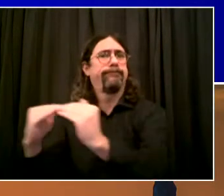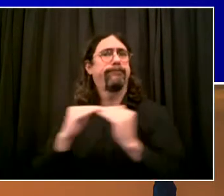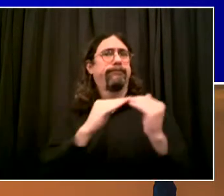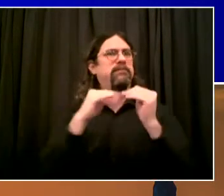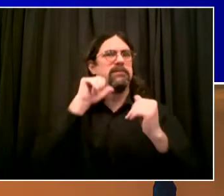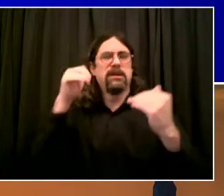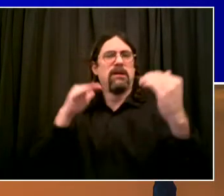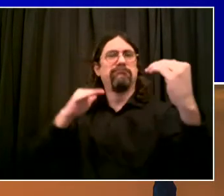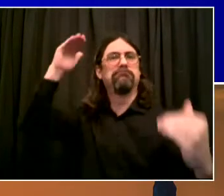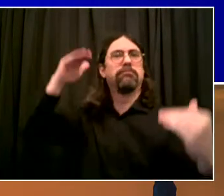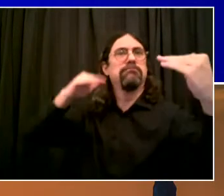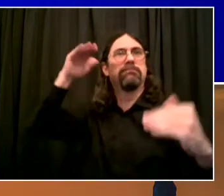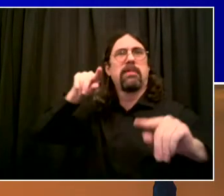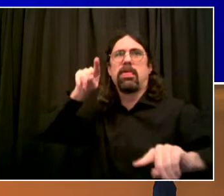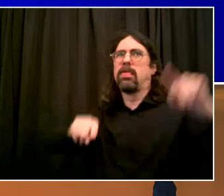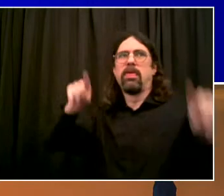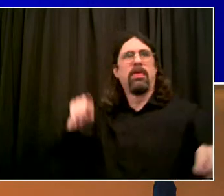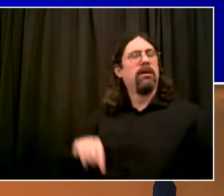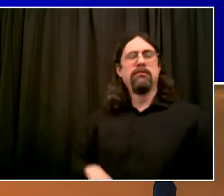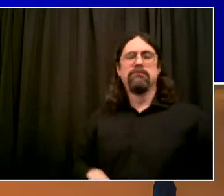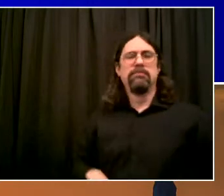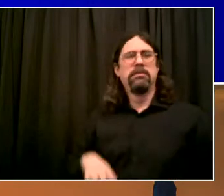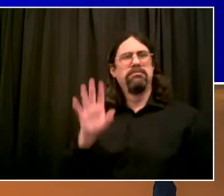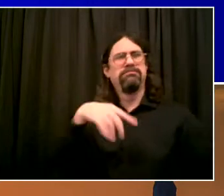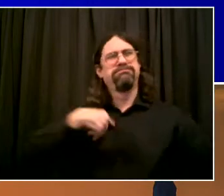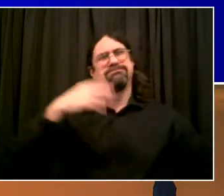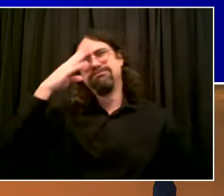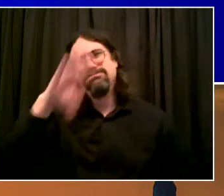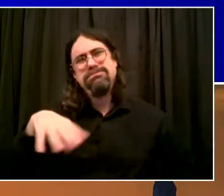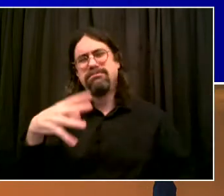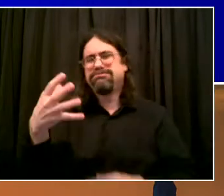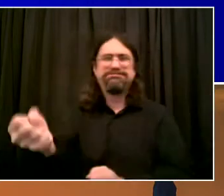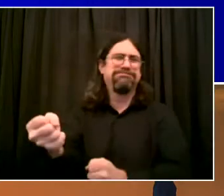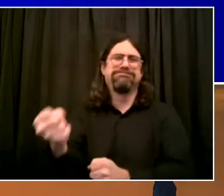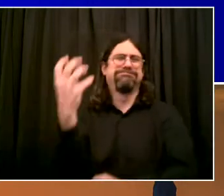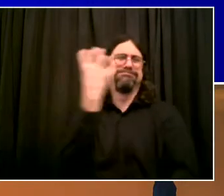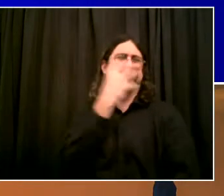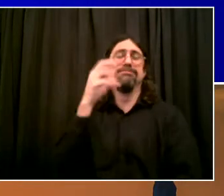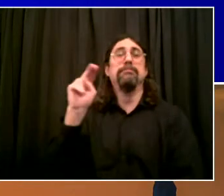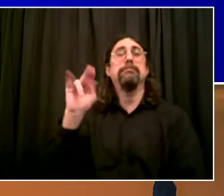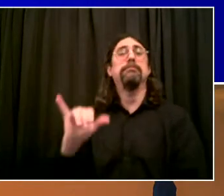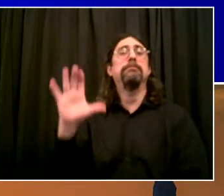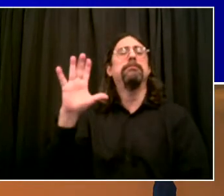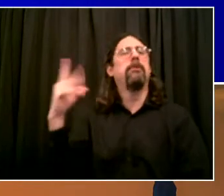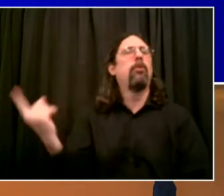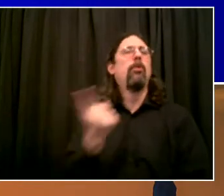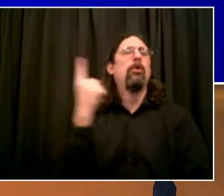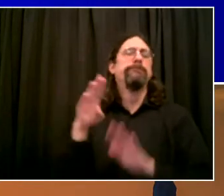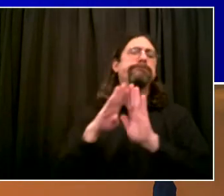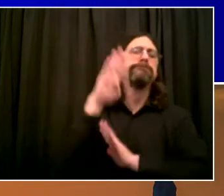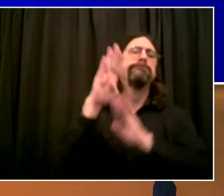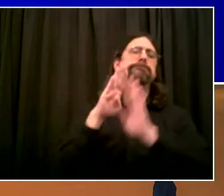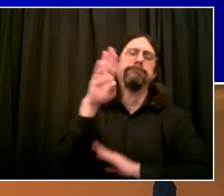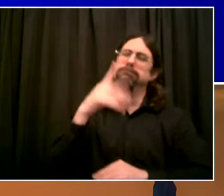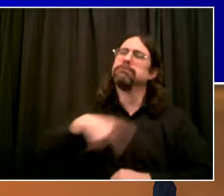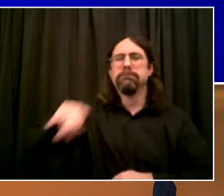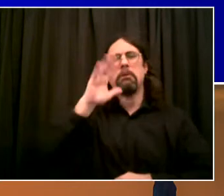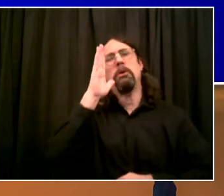THE CITY WILL RECOVV.ER WE WILL TALK ABOUT WHY I AM SO CONVINCED AND